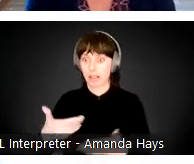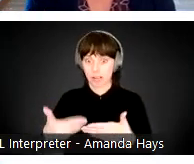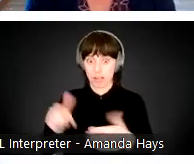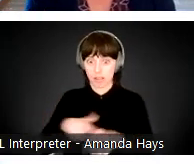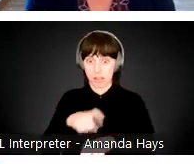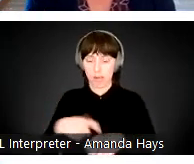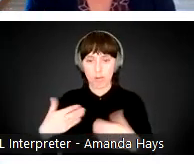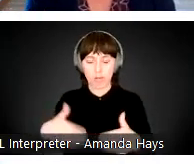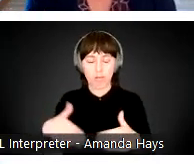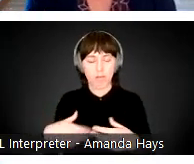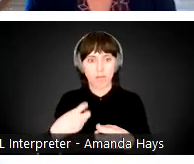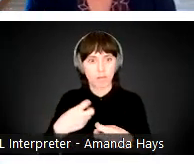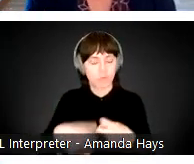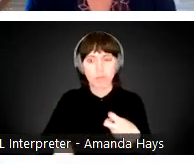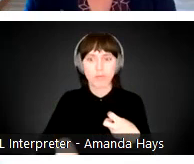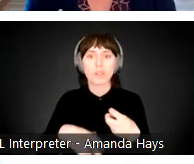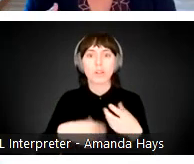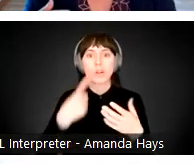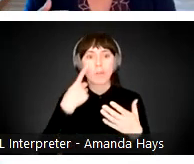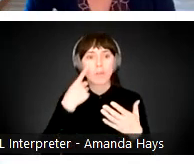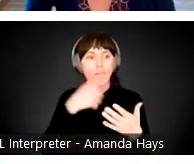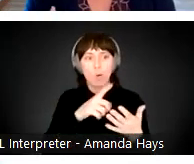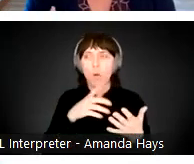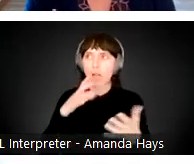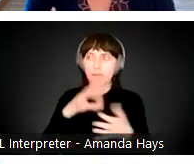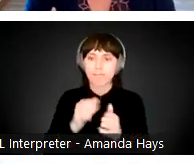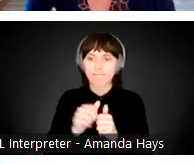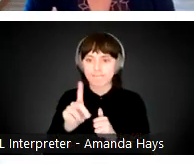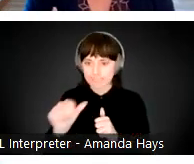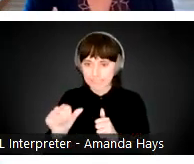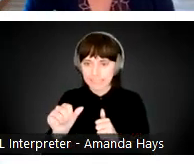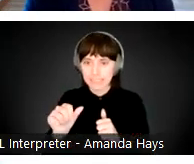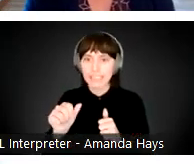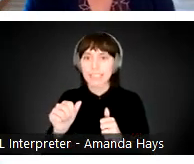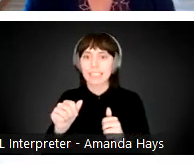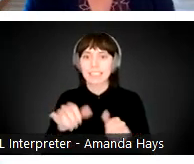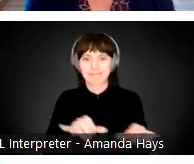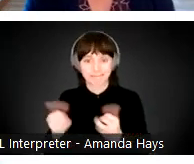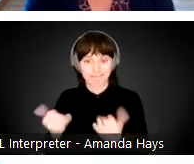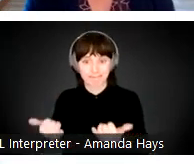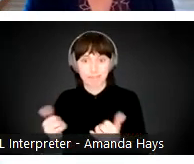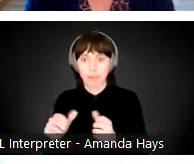Long COVID now. And one of the stories I had to explain was there, you know,